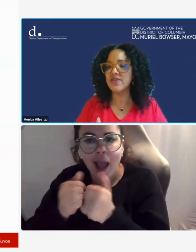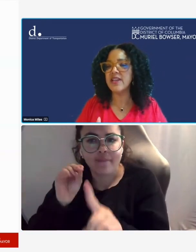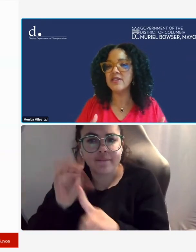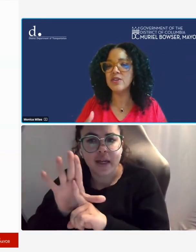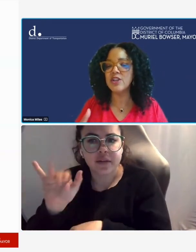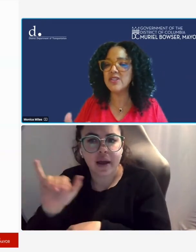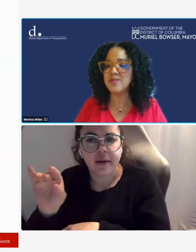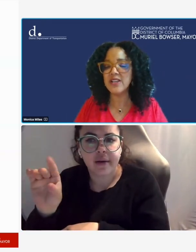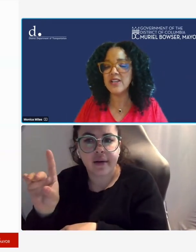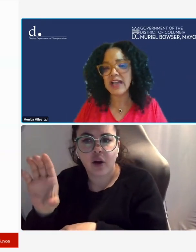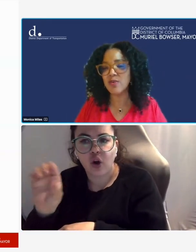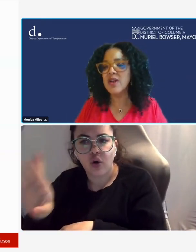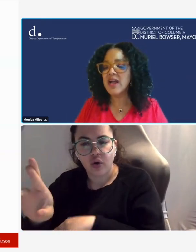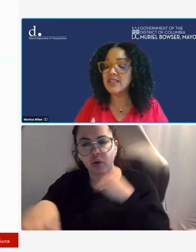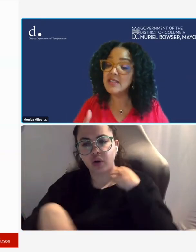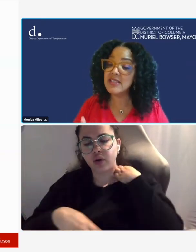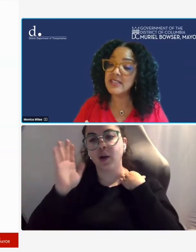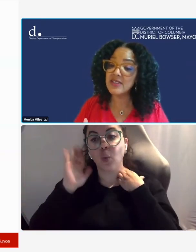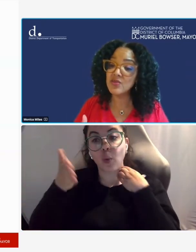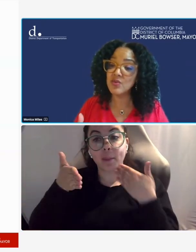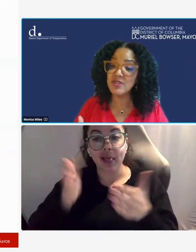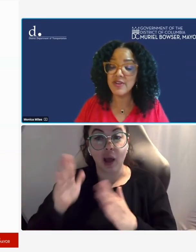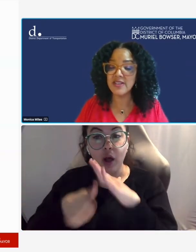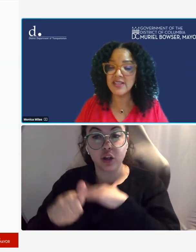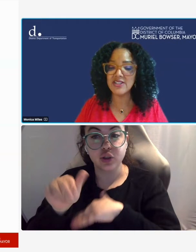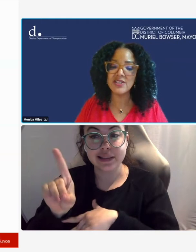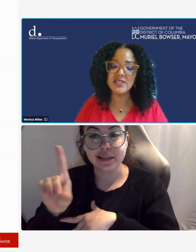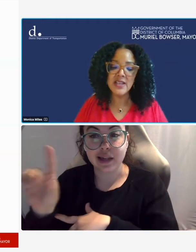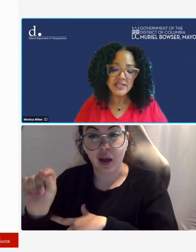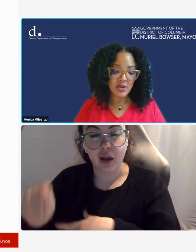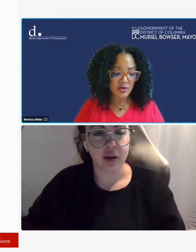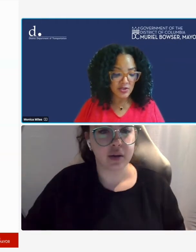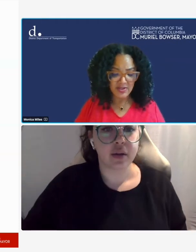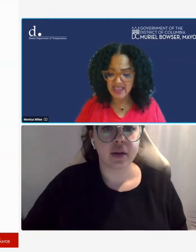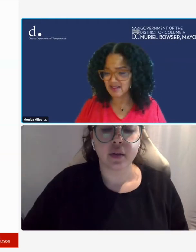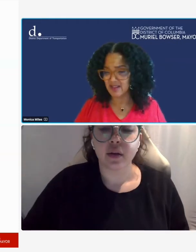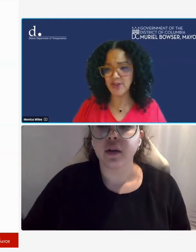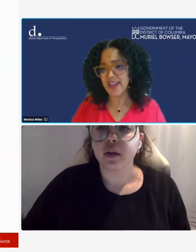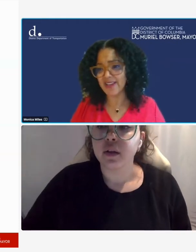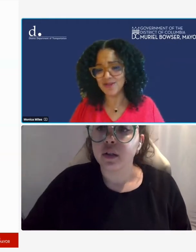and you know would this be allowable under ddot's rules and regulations so you can communicate with